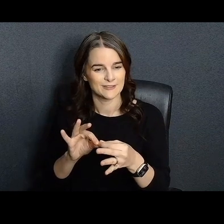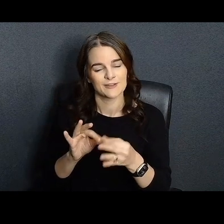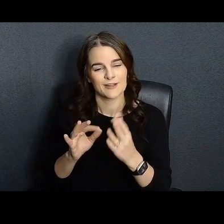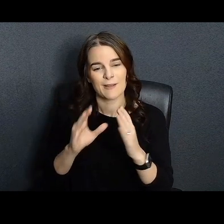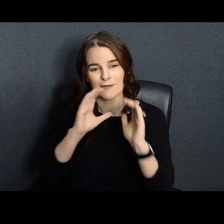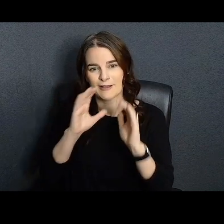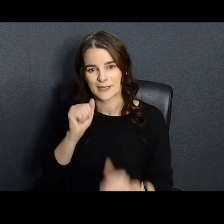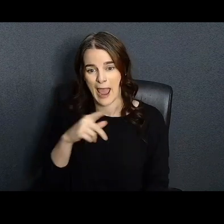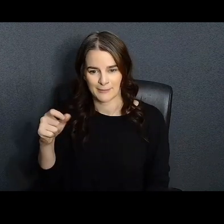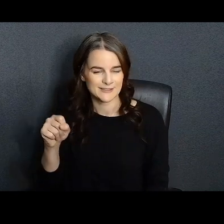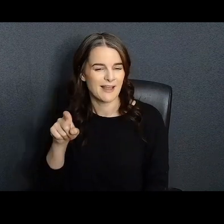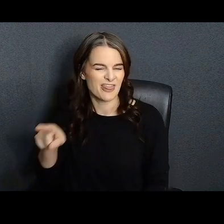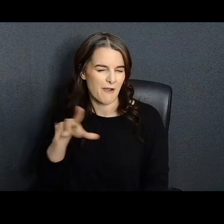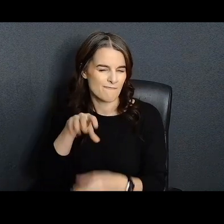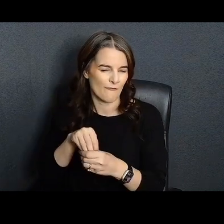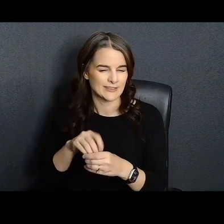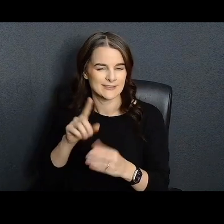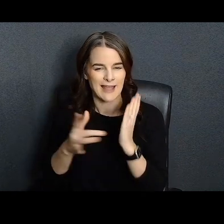OK. Hi, everyone.